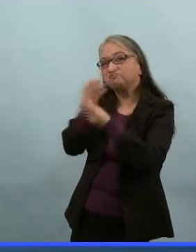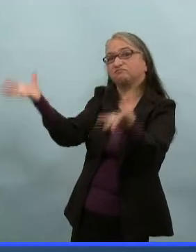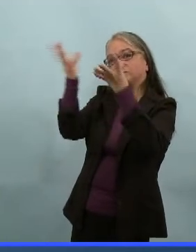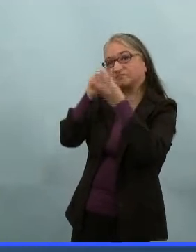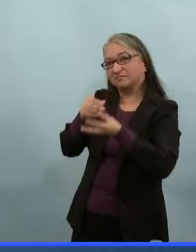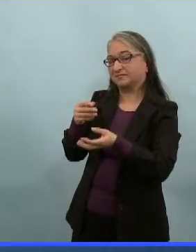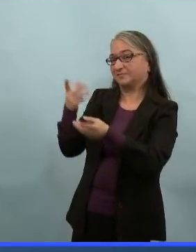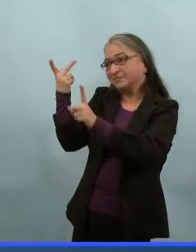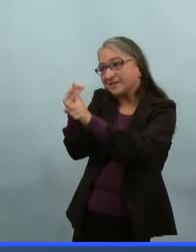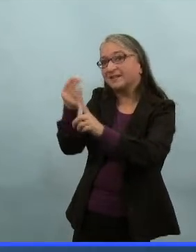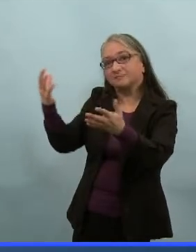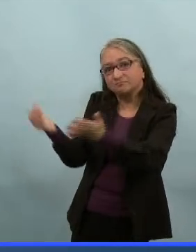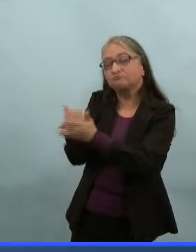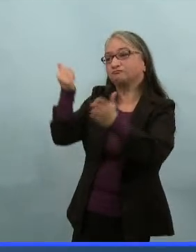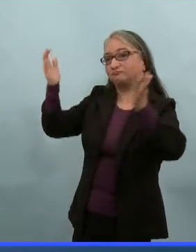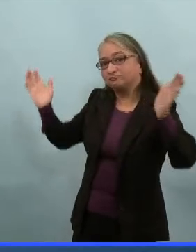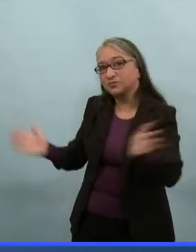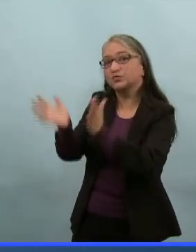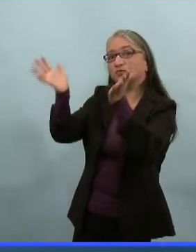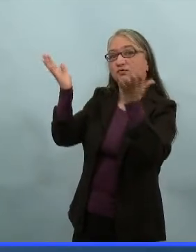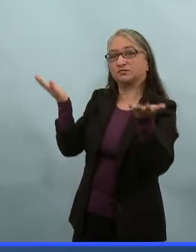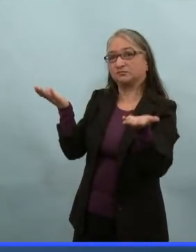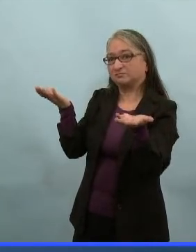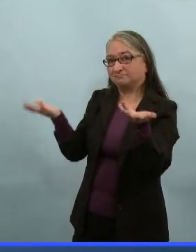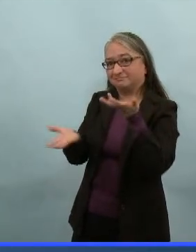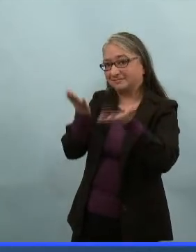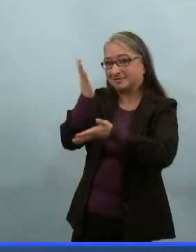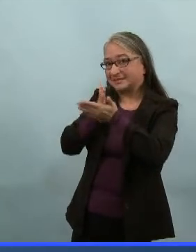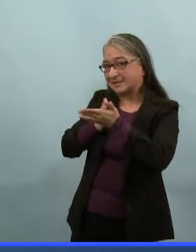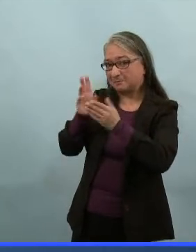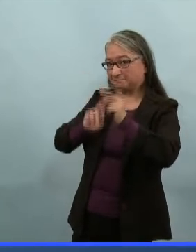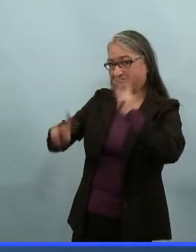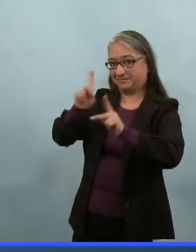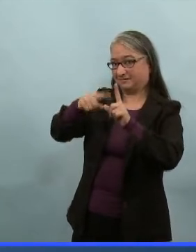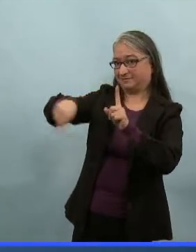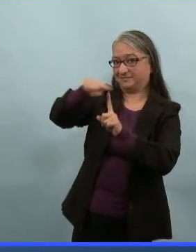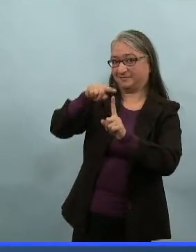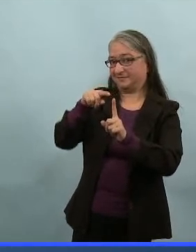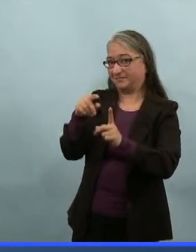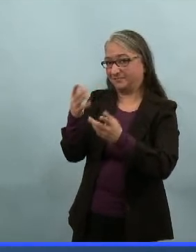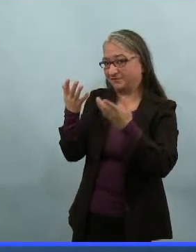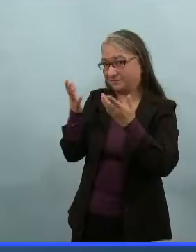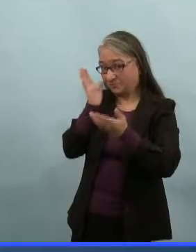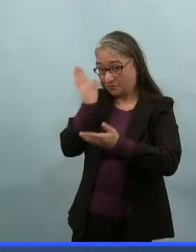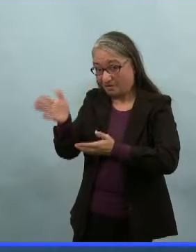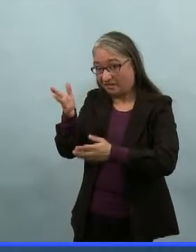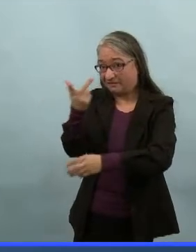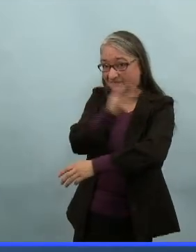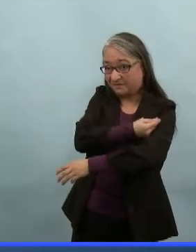if they're ever going to get to get that vaccine so are there any other options at this point to